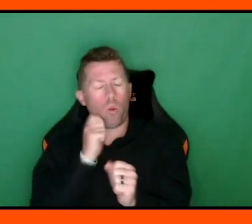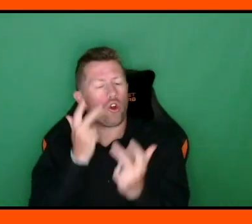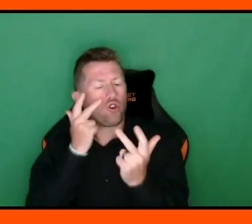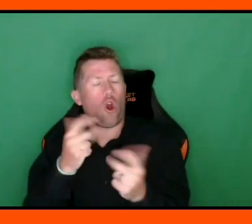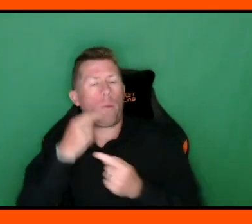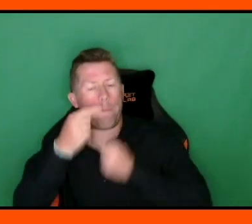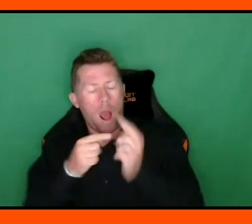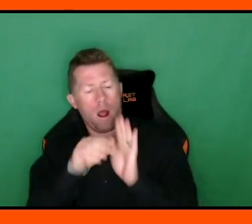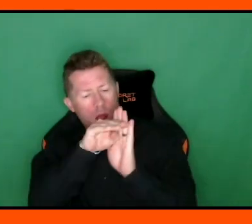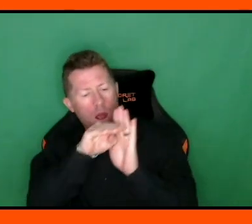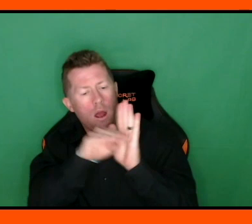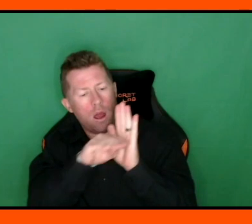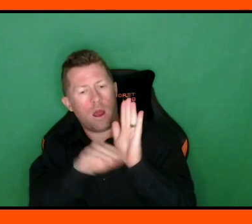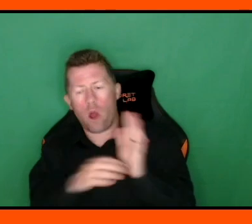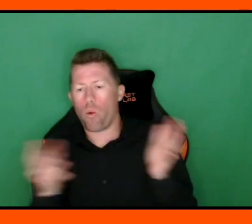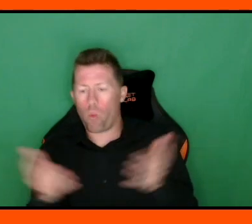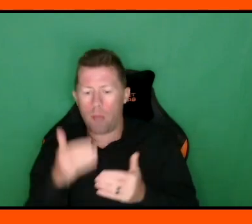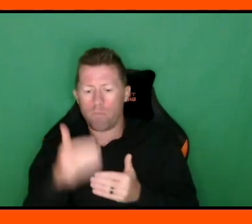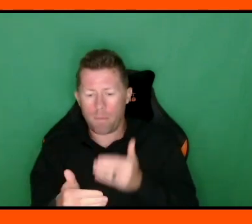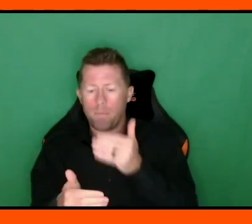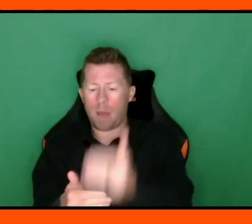so you understand what’s going on in each step.